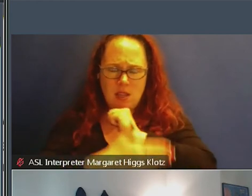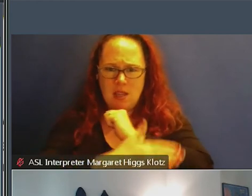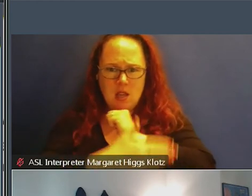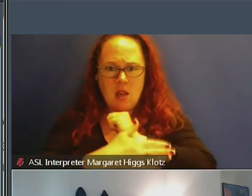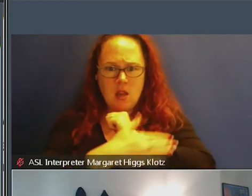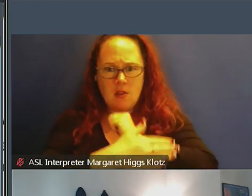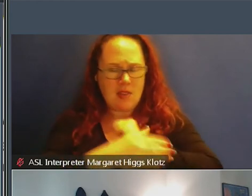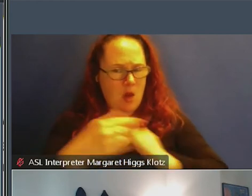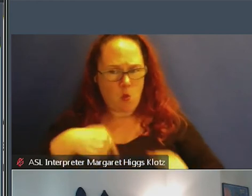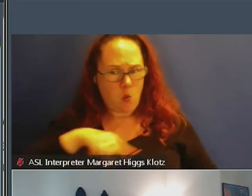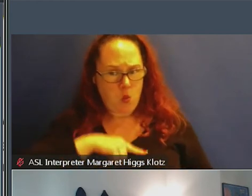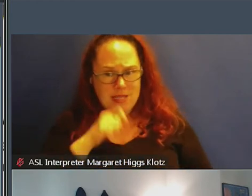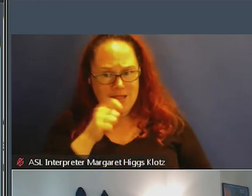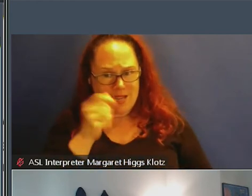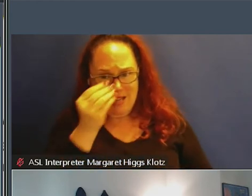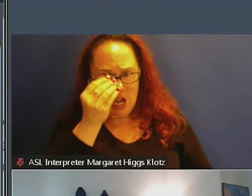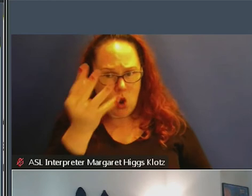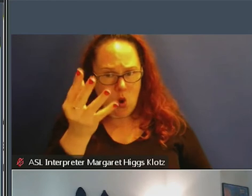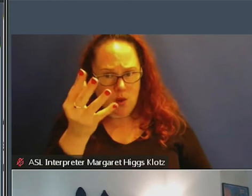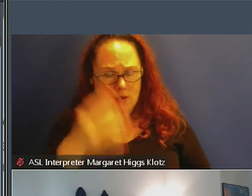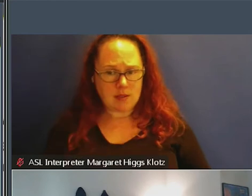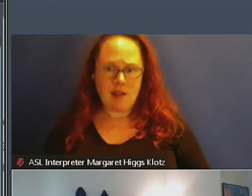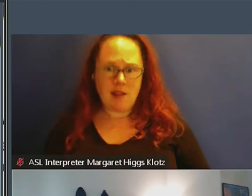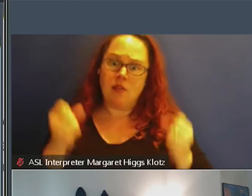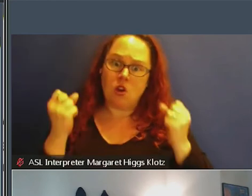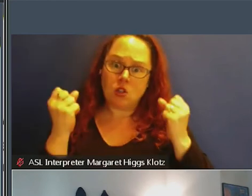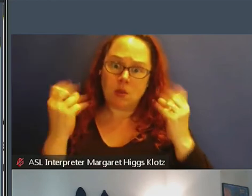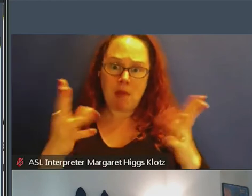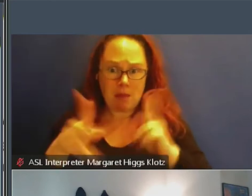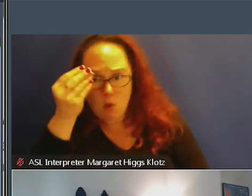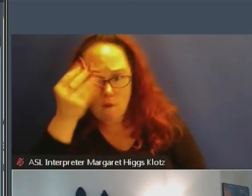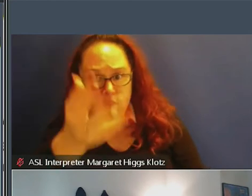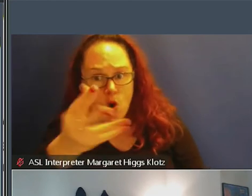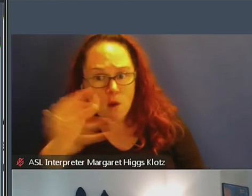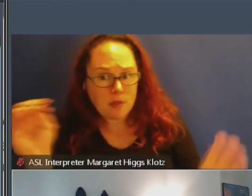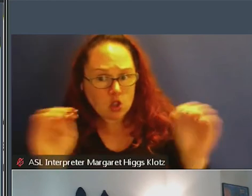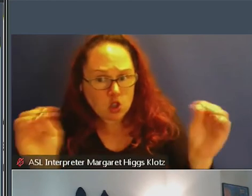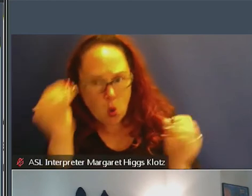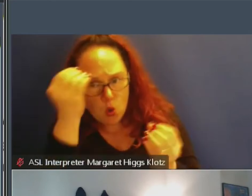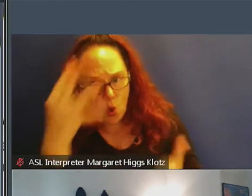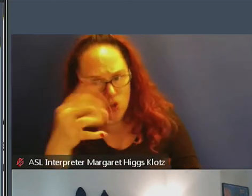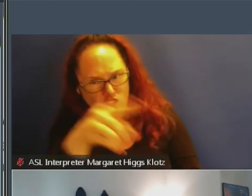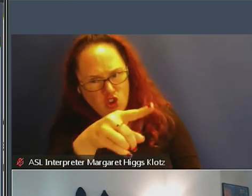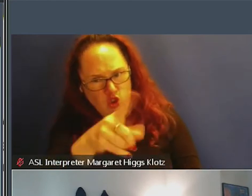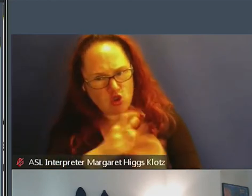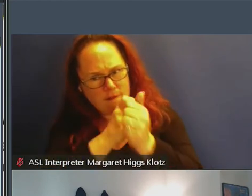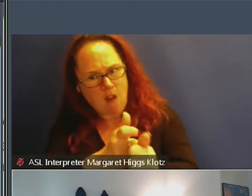if there's hundreds and dozens of people telling you that they did not get notice, they didn't get notice or notice within the meaning of the word. I'm not,